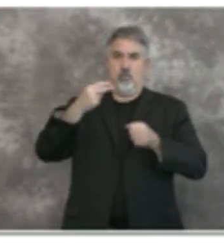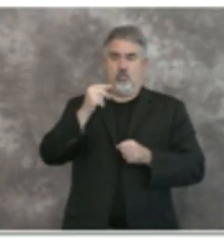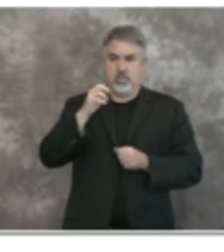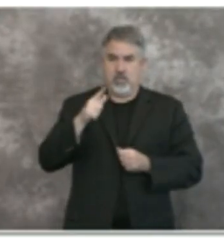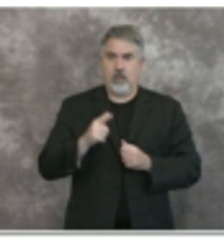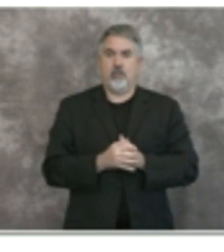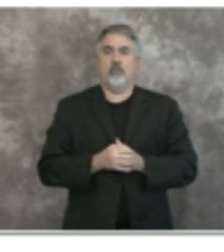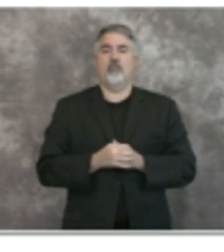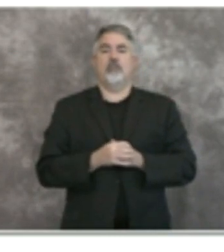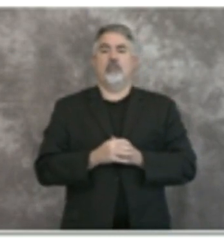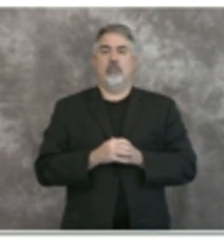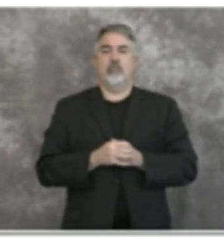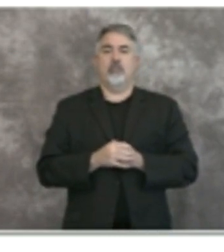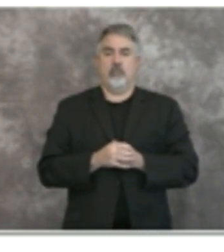ROOMS AND THE CUMULATIVE